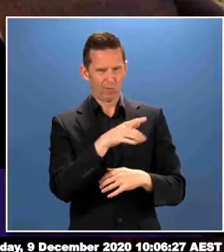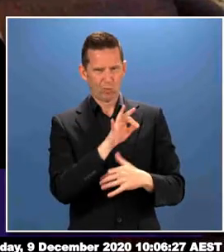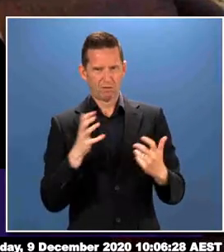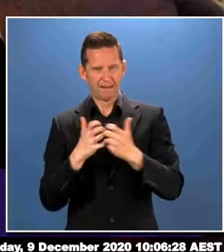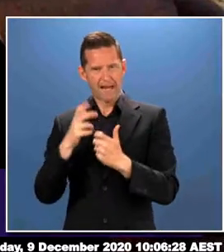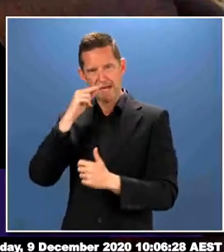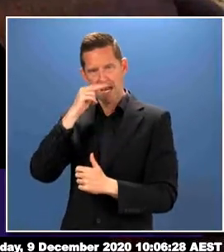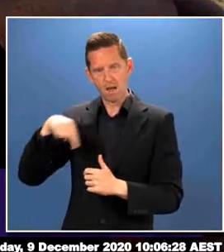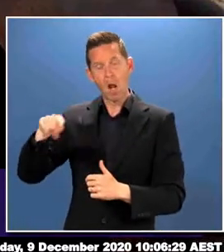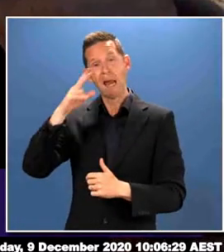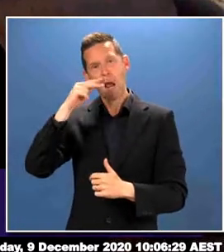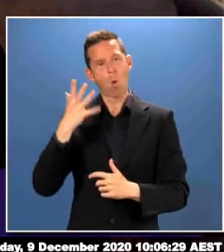to shake these systems.